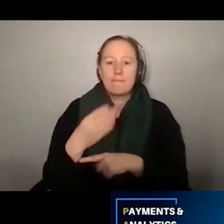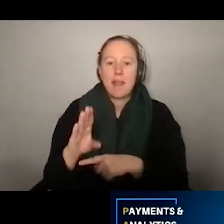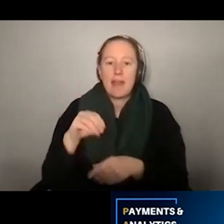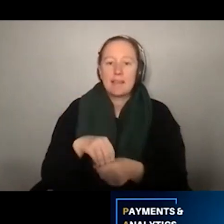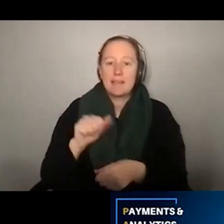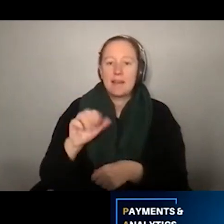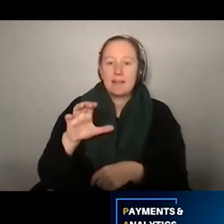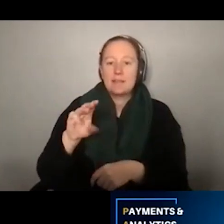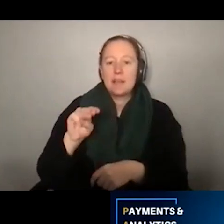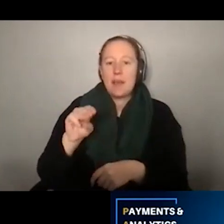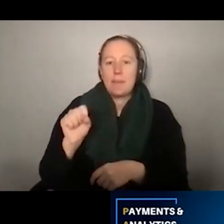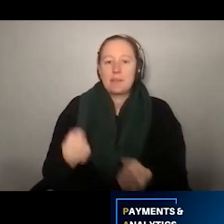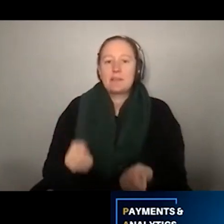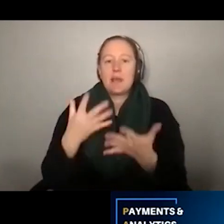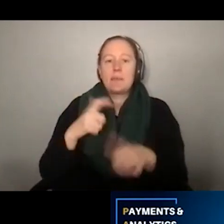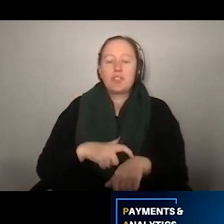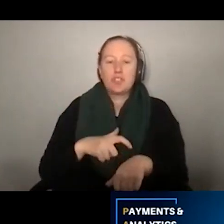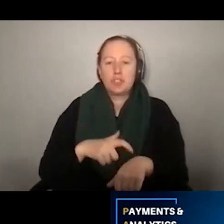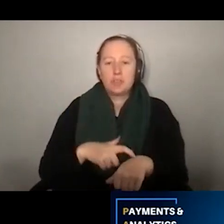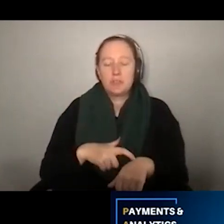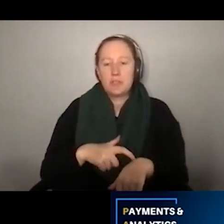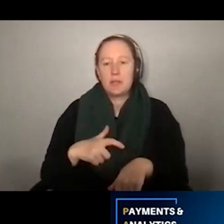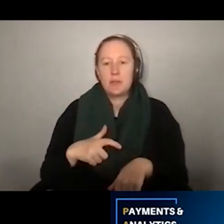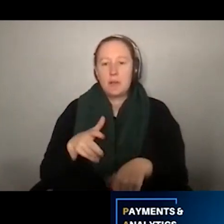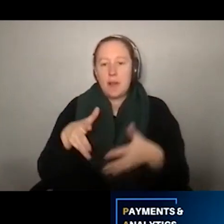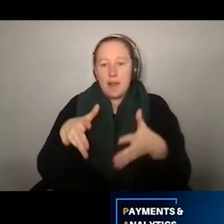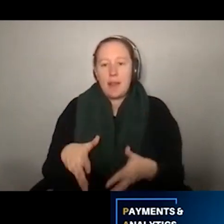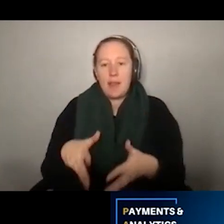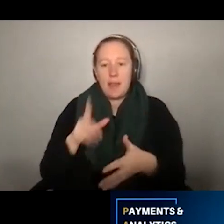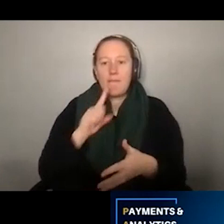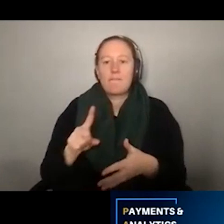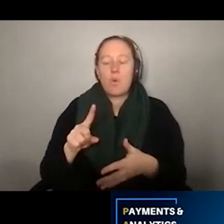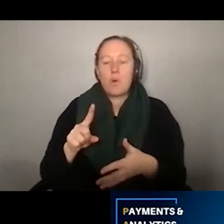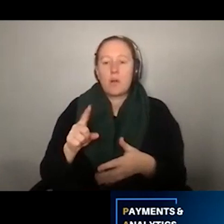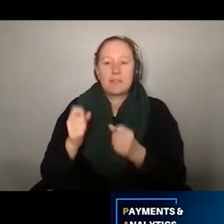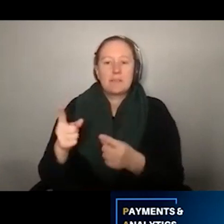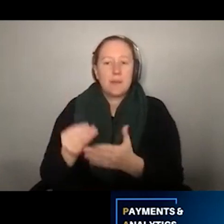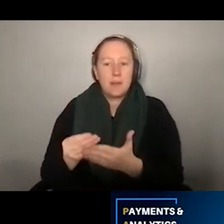how much time remains to be able to draw down funds?